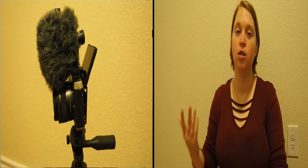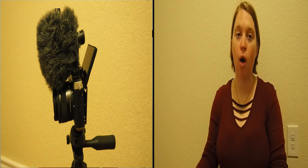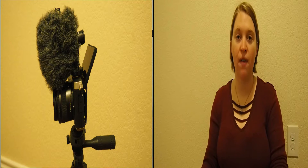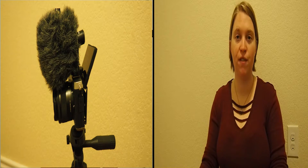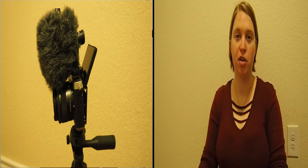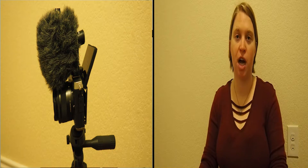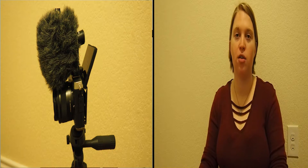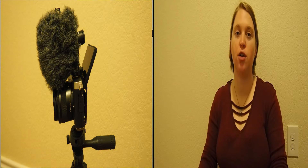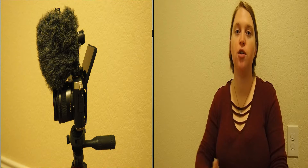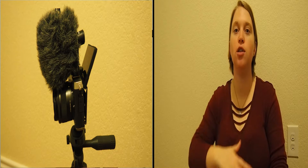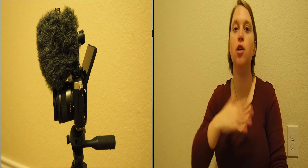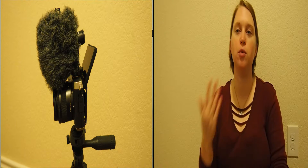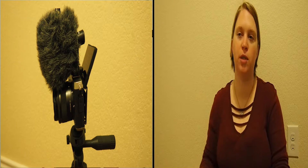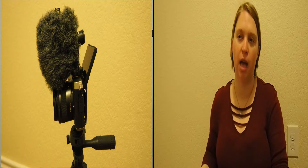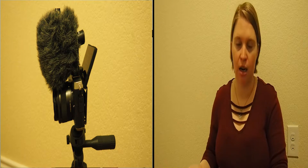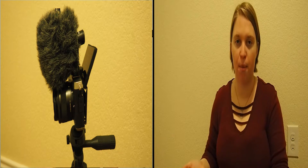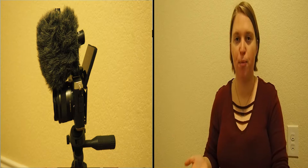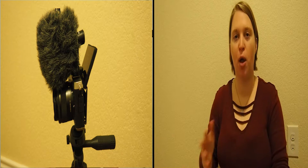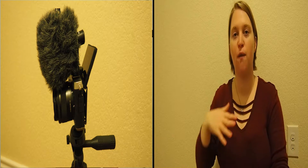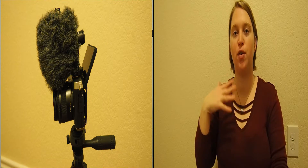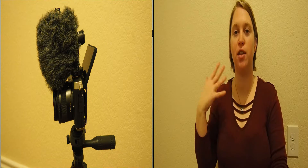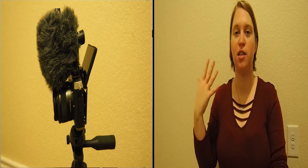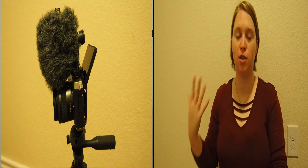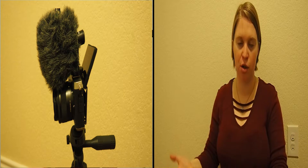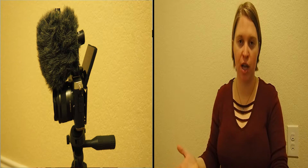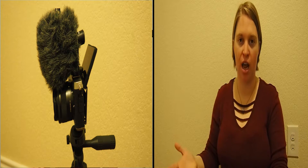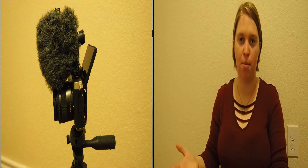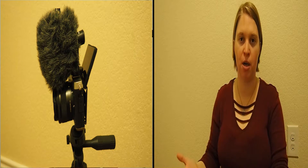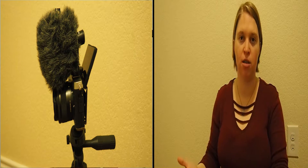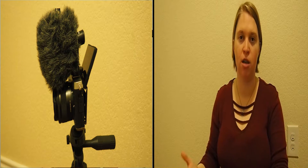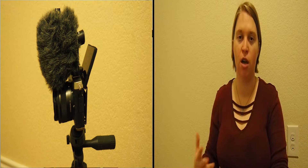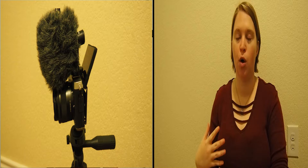so I figured out a new setup for this new camera